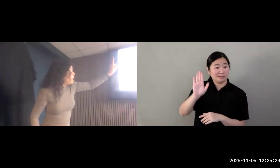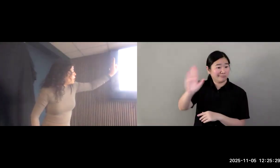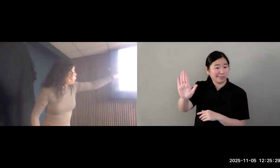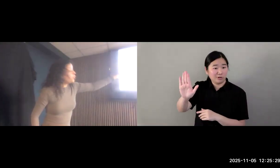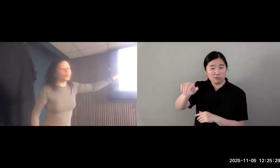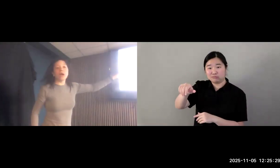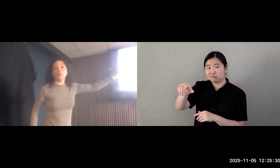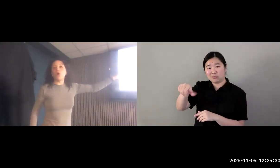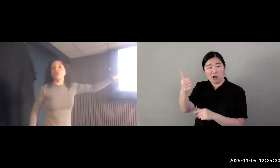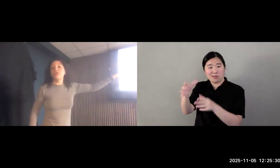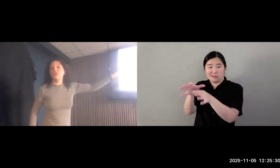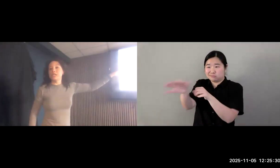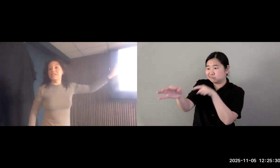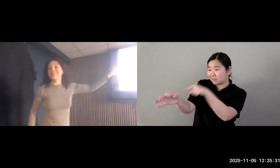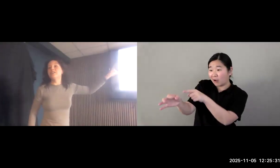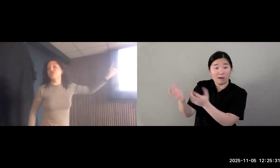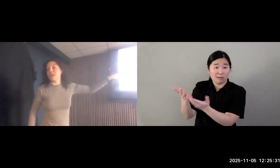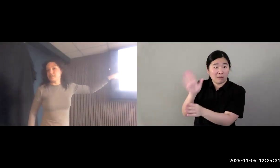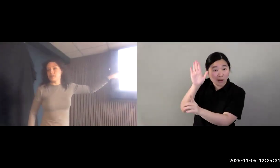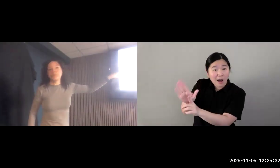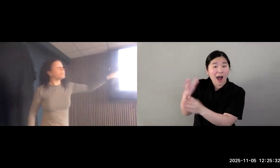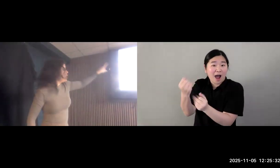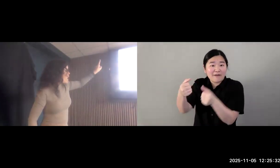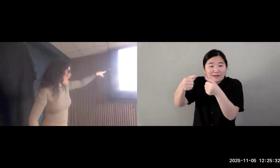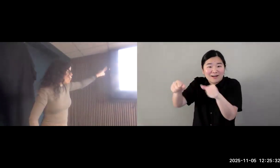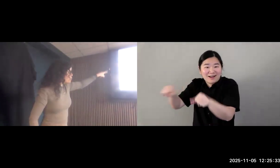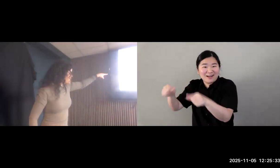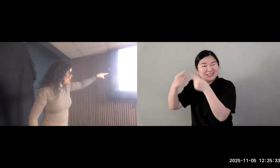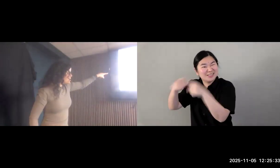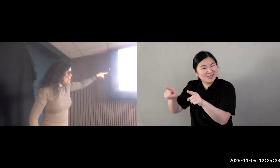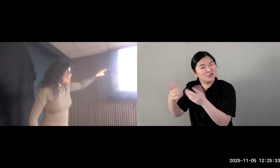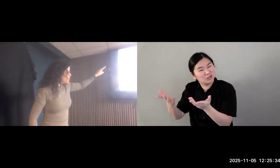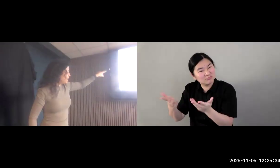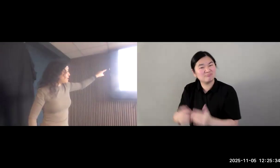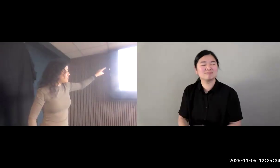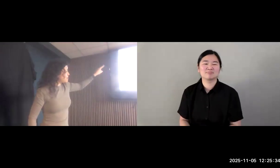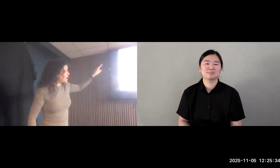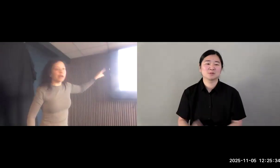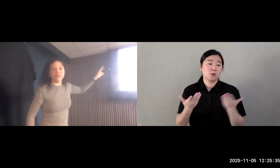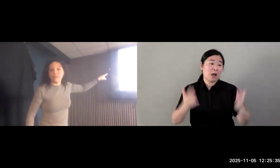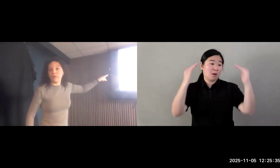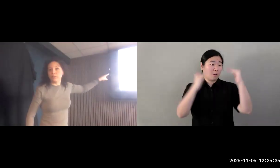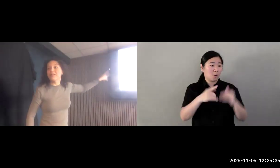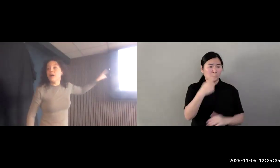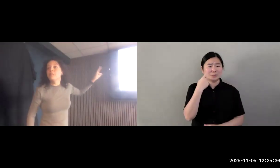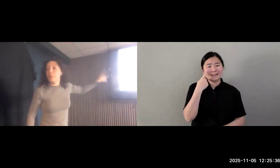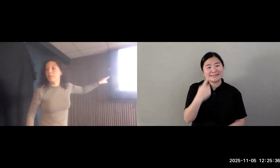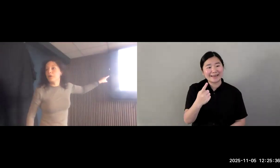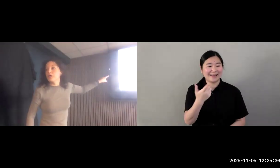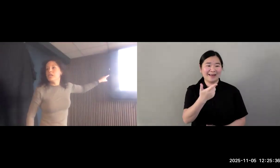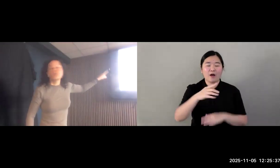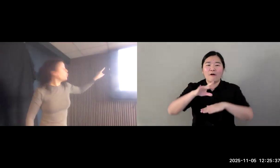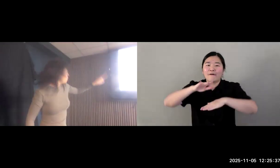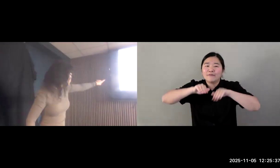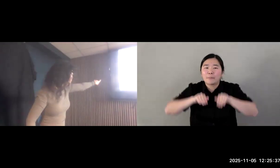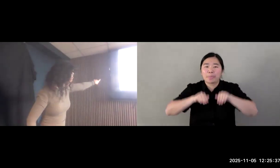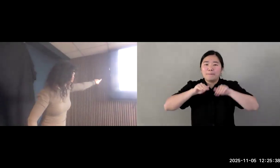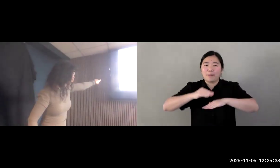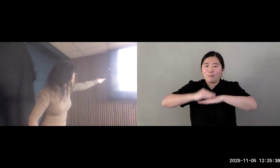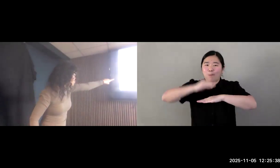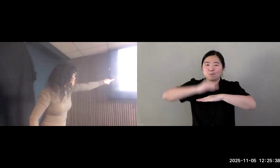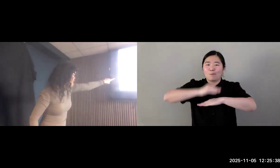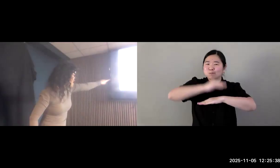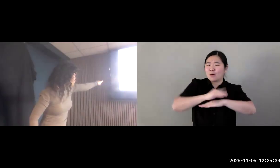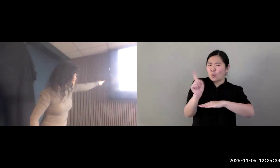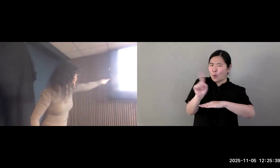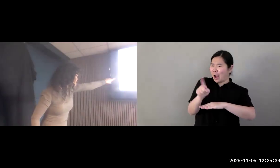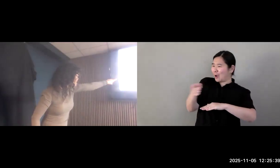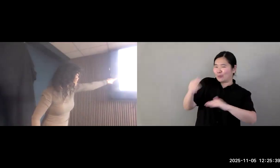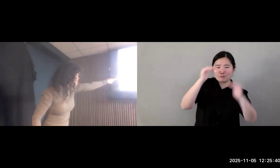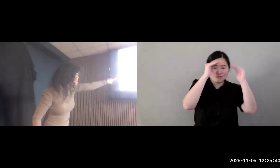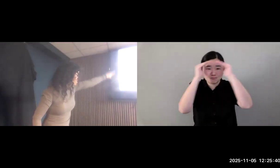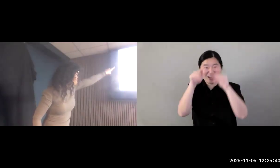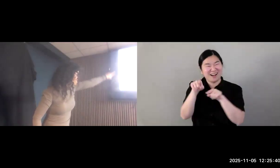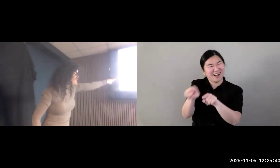Boy Who Cried Wolf is an English text. Our stimulus is a silent film, a lot of mime. So it could be that the constructed action is linked